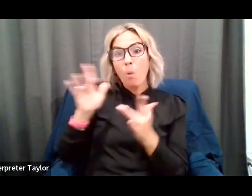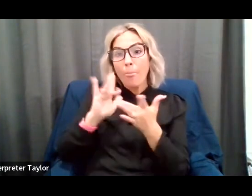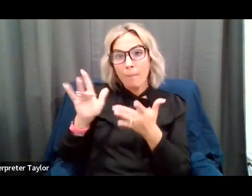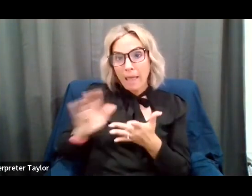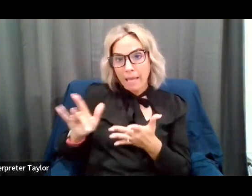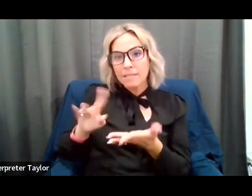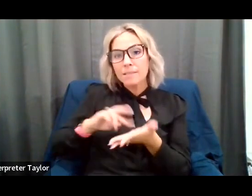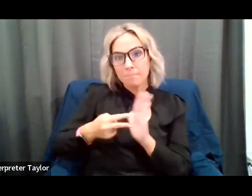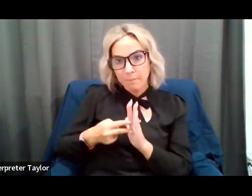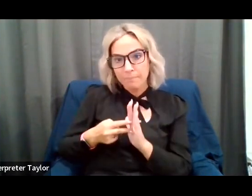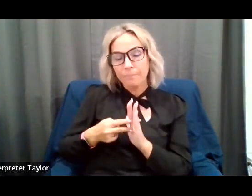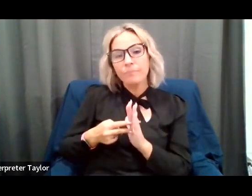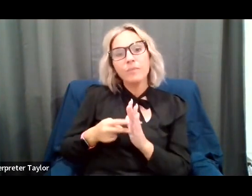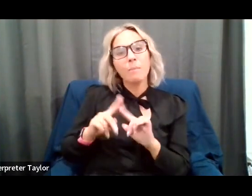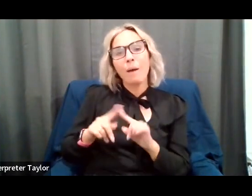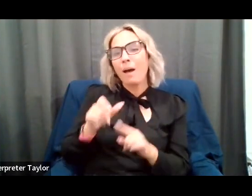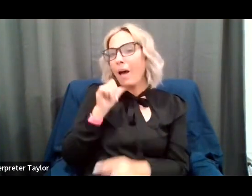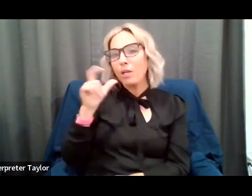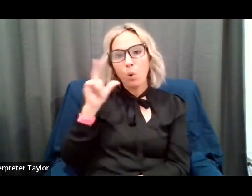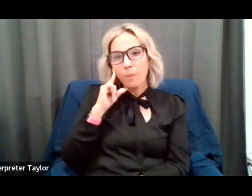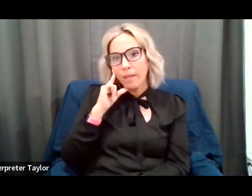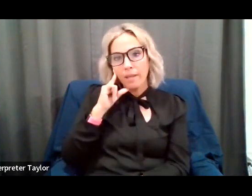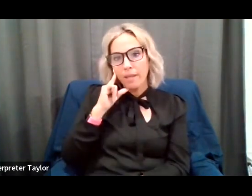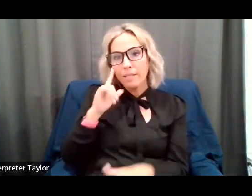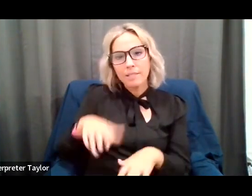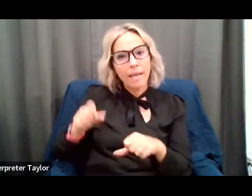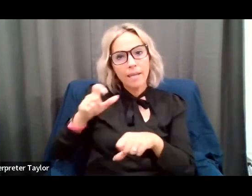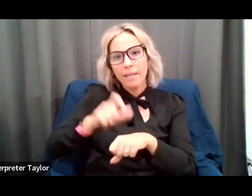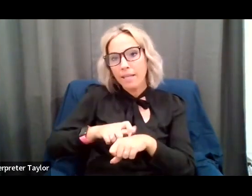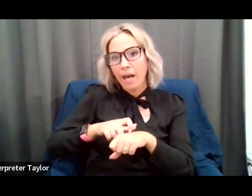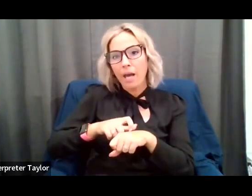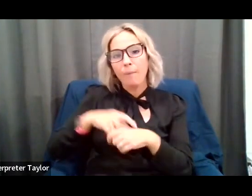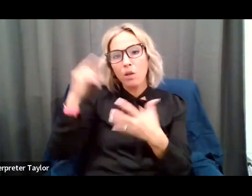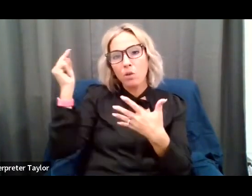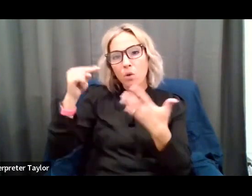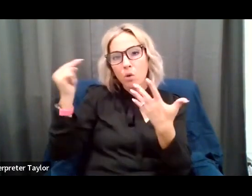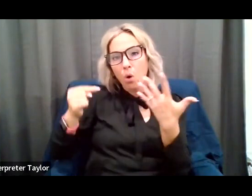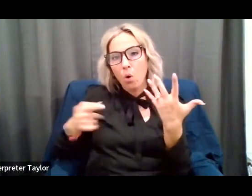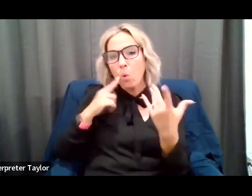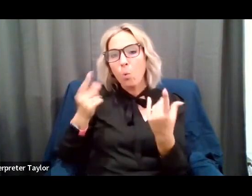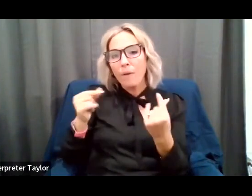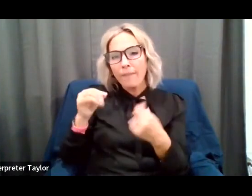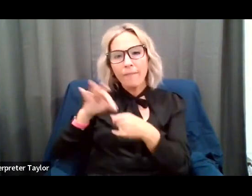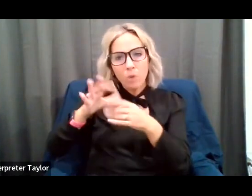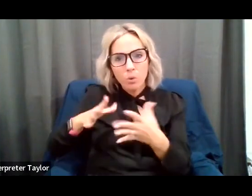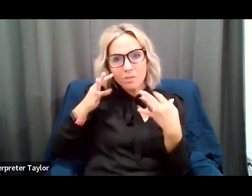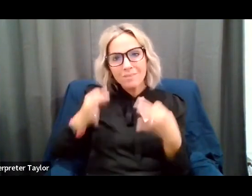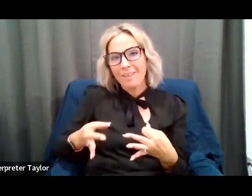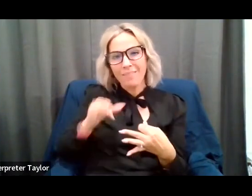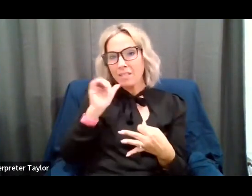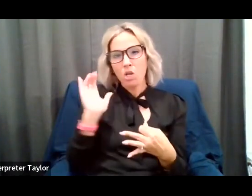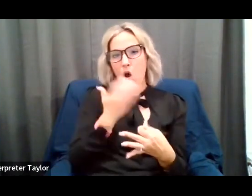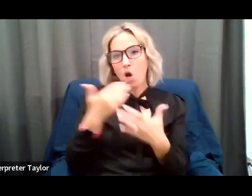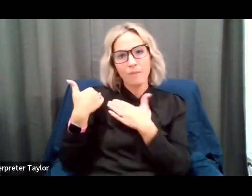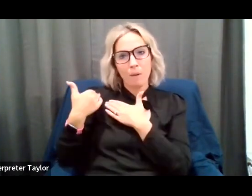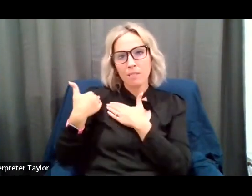But I don't think taking the time to go over what the voters did is our responsibility. [Thank you.]